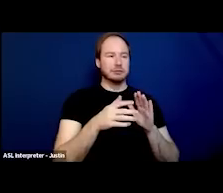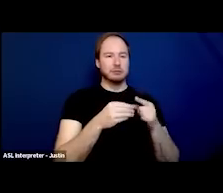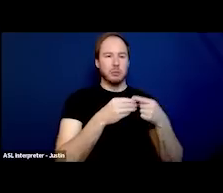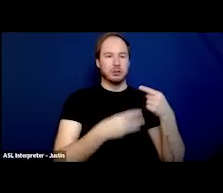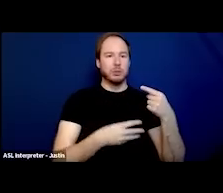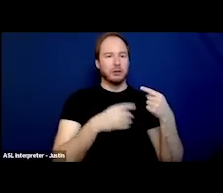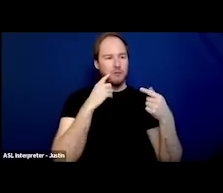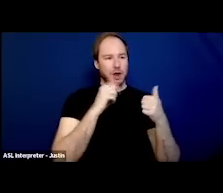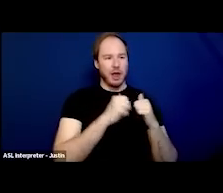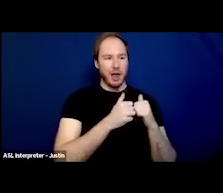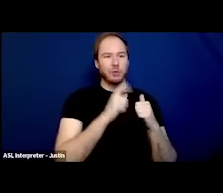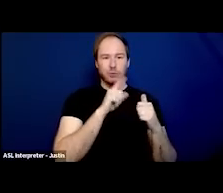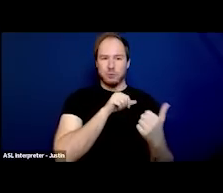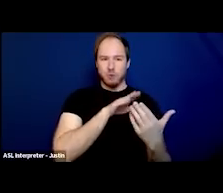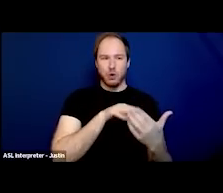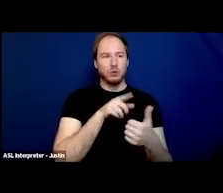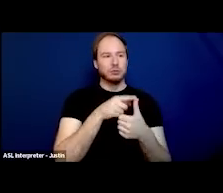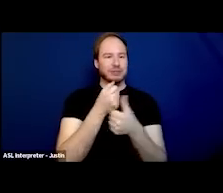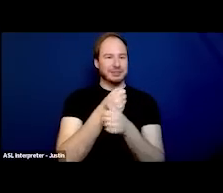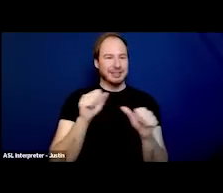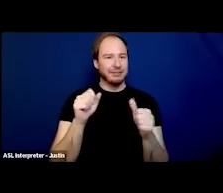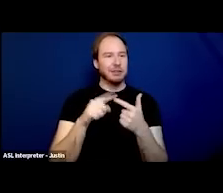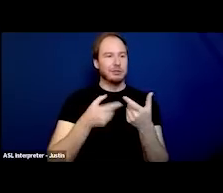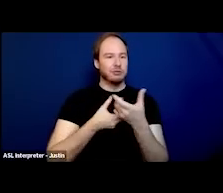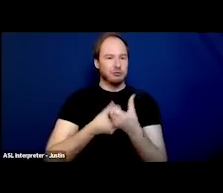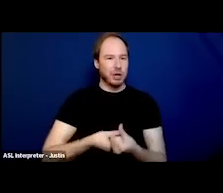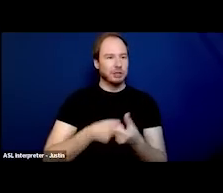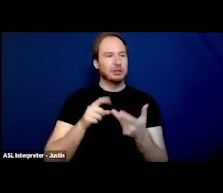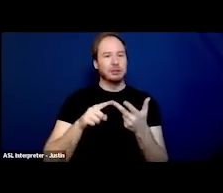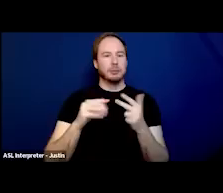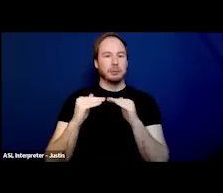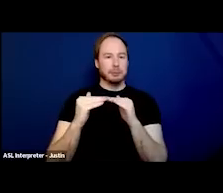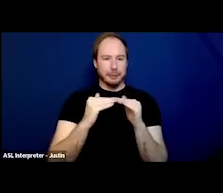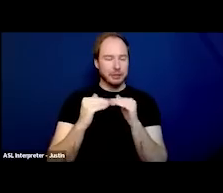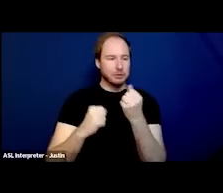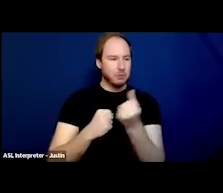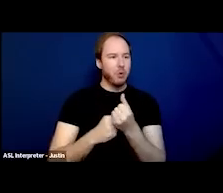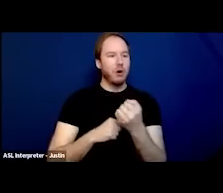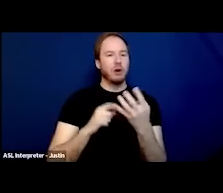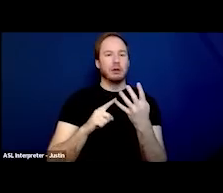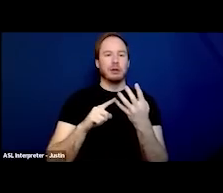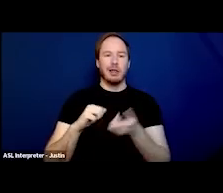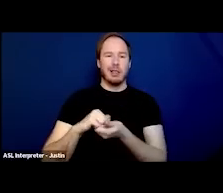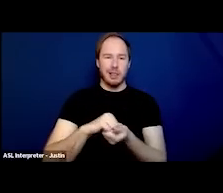which is safety, trustworthiness, peer support, collaboration, empowerment,